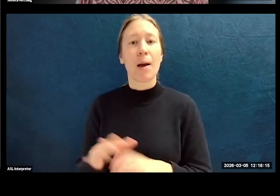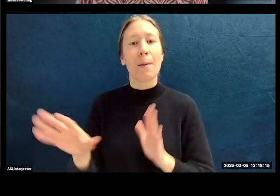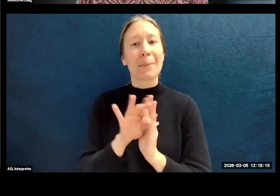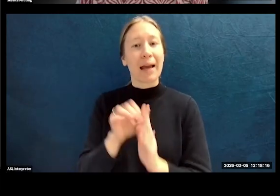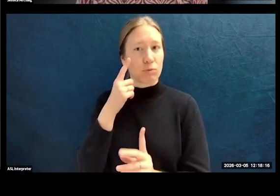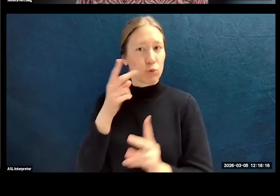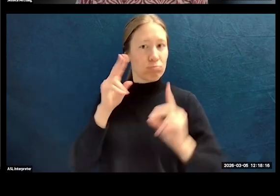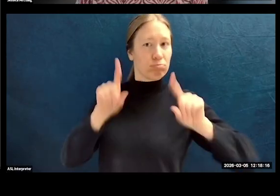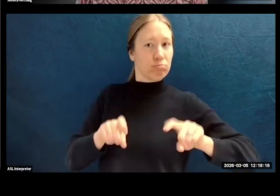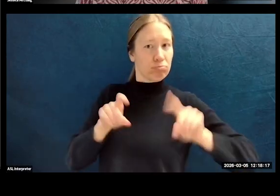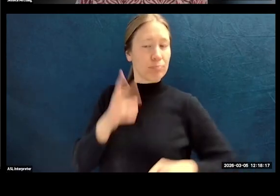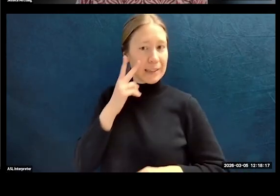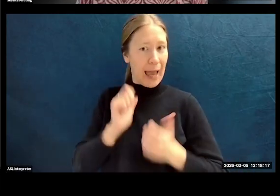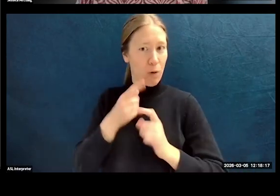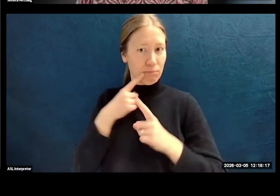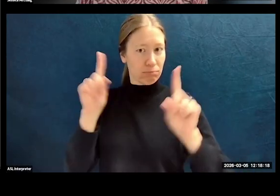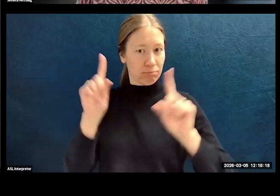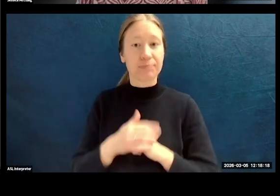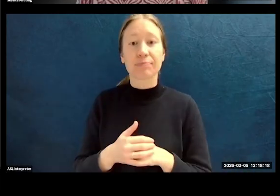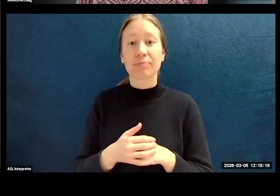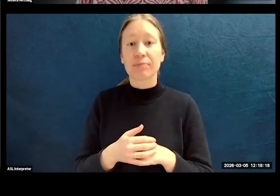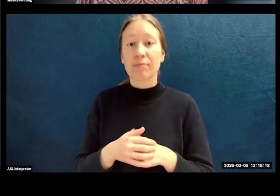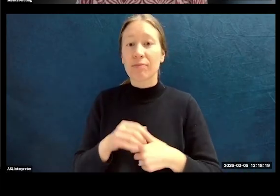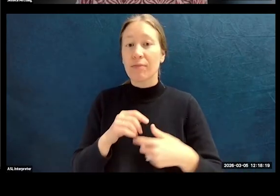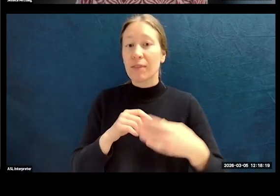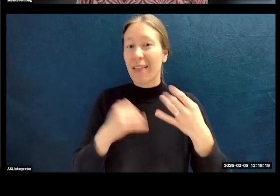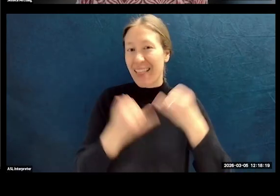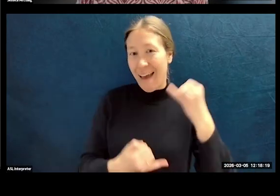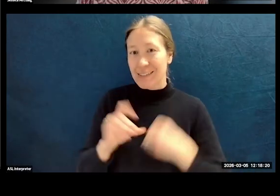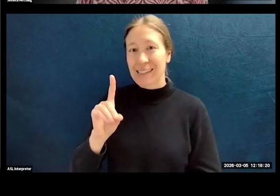And then in terms of your downsampling, you're going to have four different options.